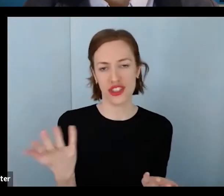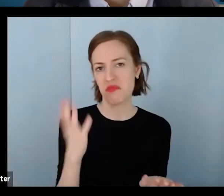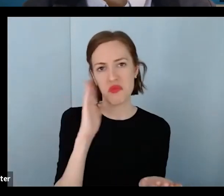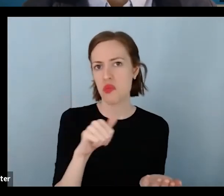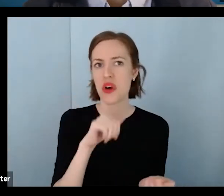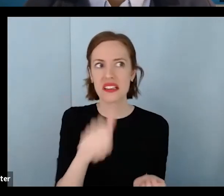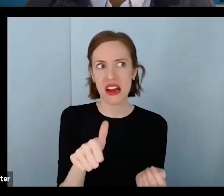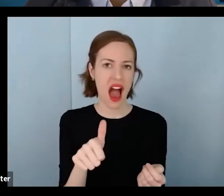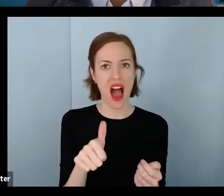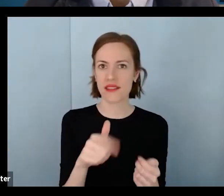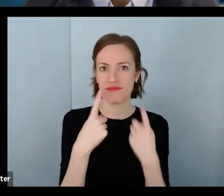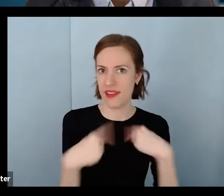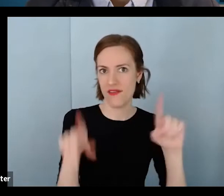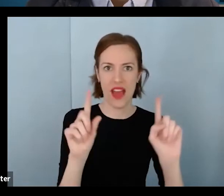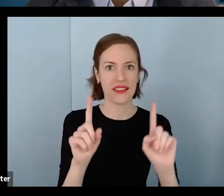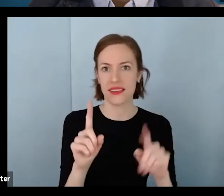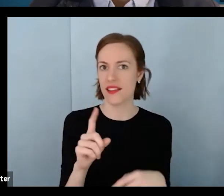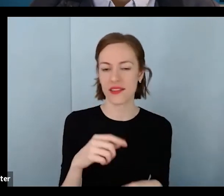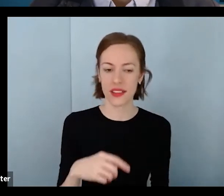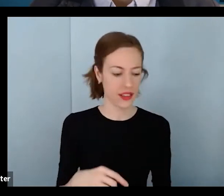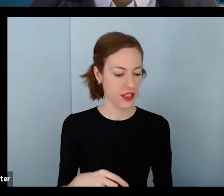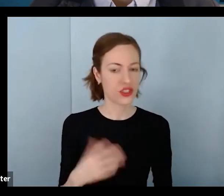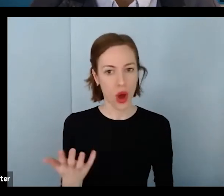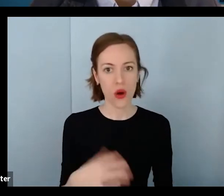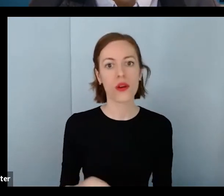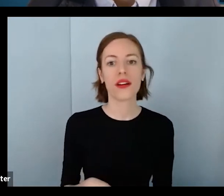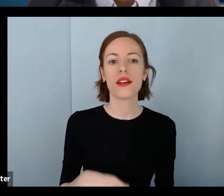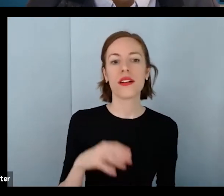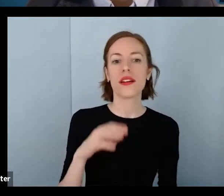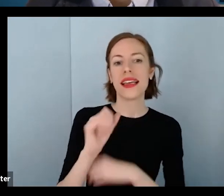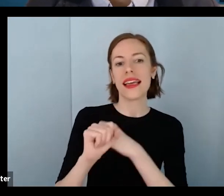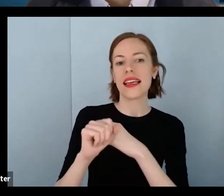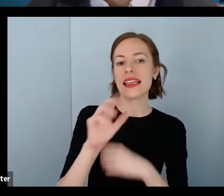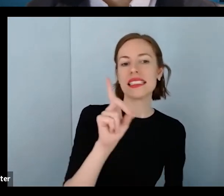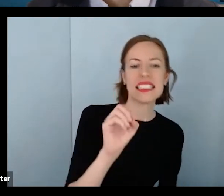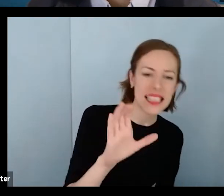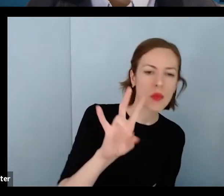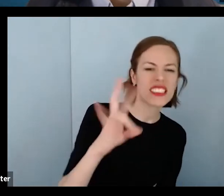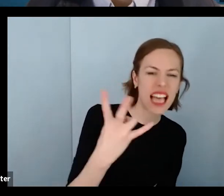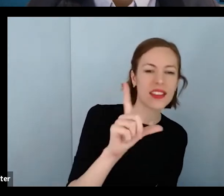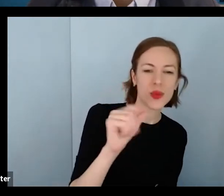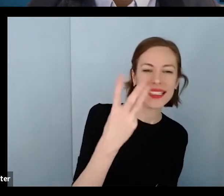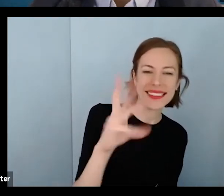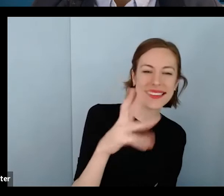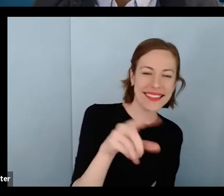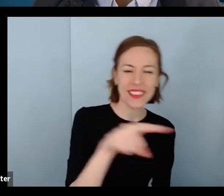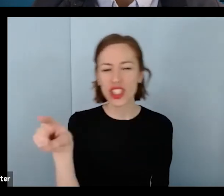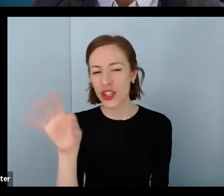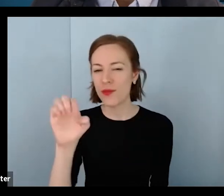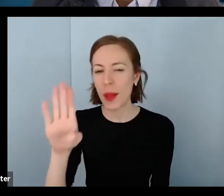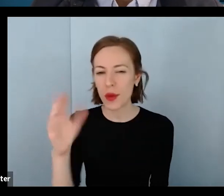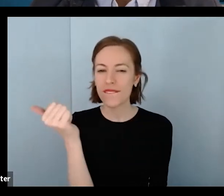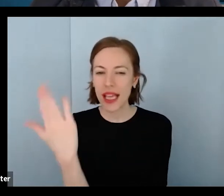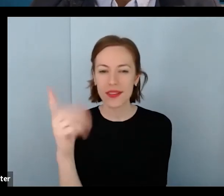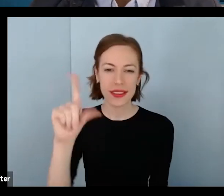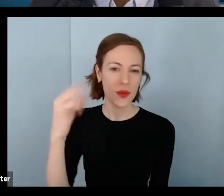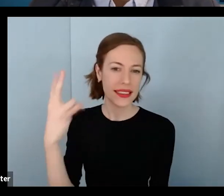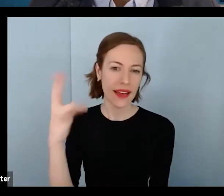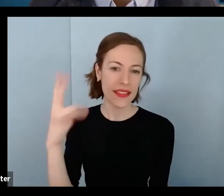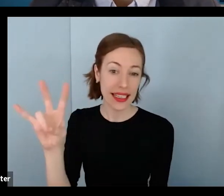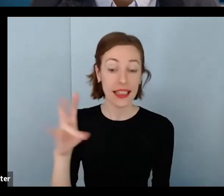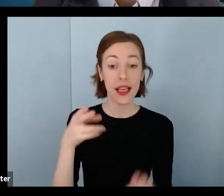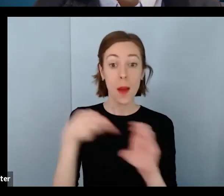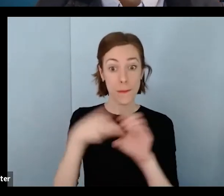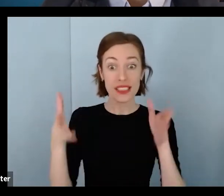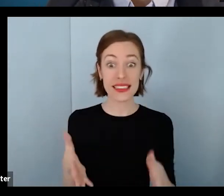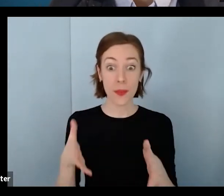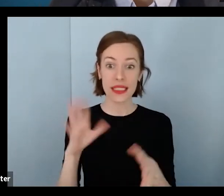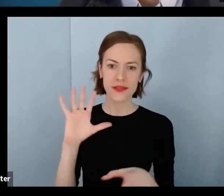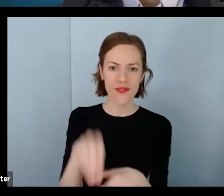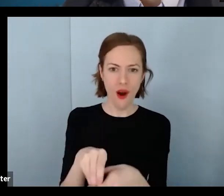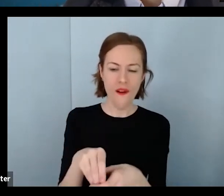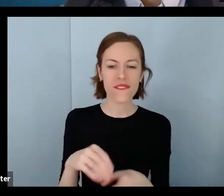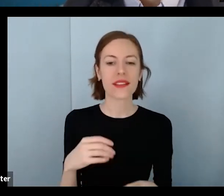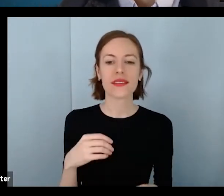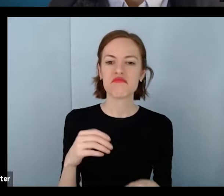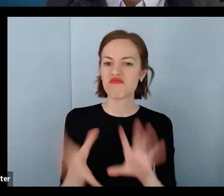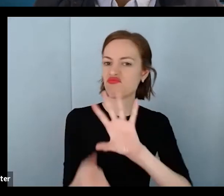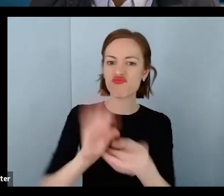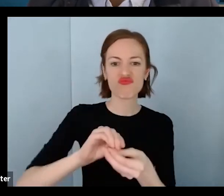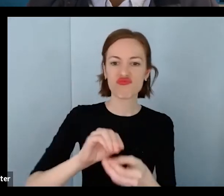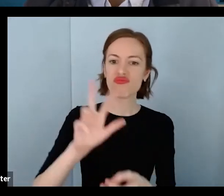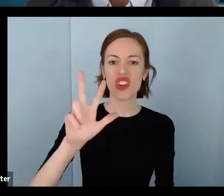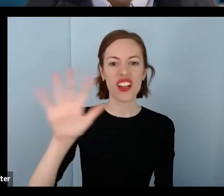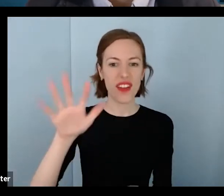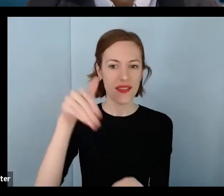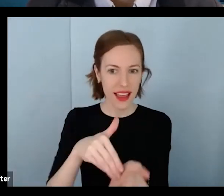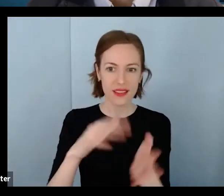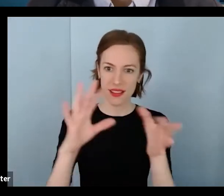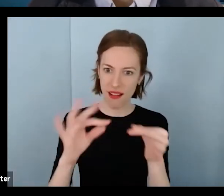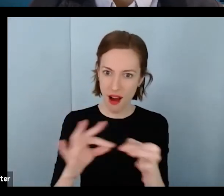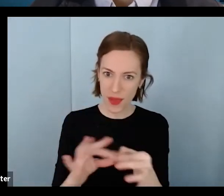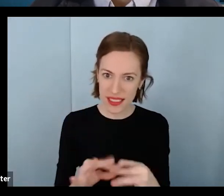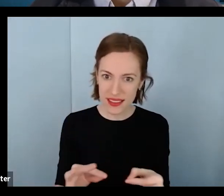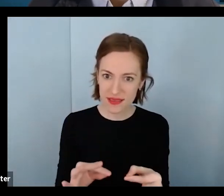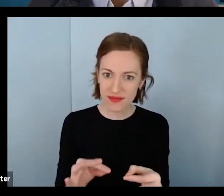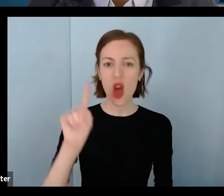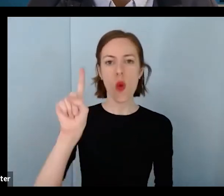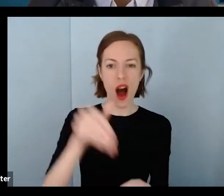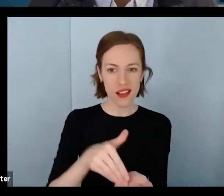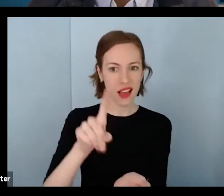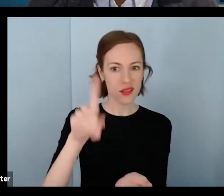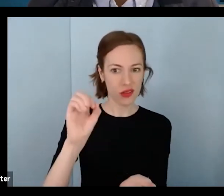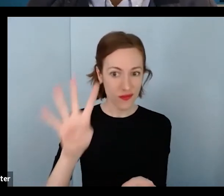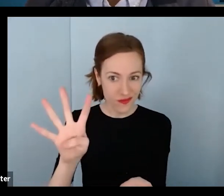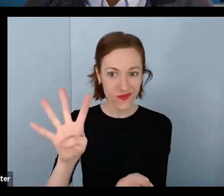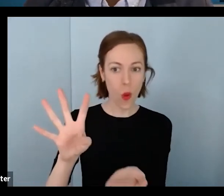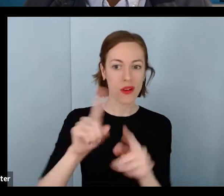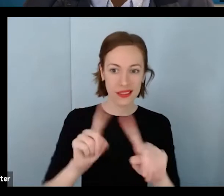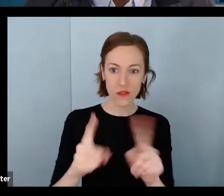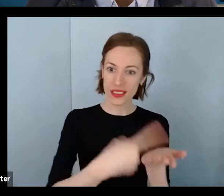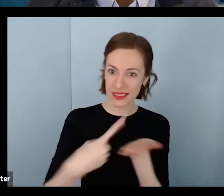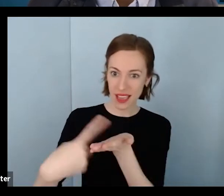So from December 2016 to February 15th in 2017, participants made over 35,000 comments in 1104 discussions of articles from labeled sources, only a small percentage of the news they discussed overall.